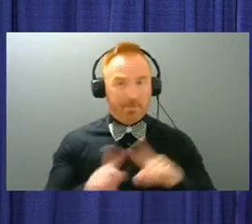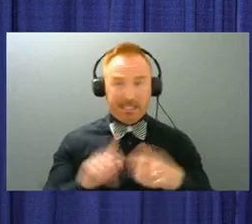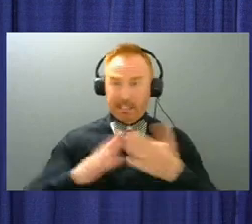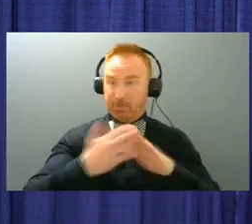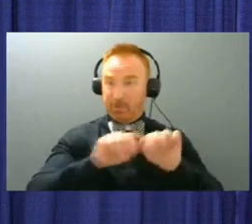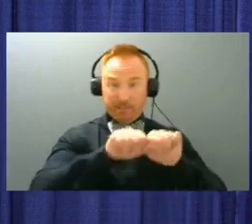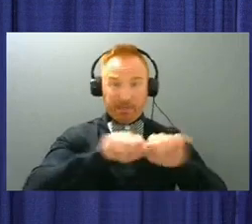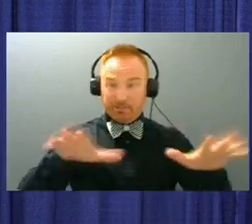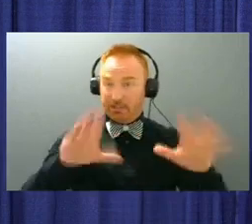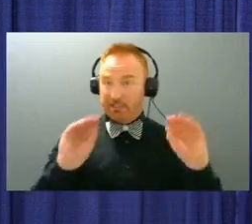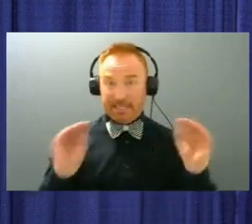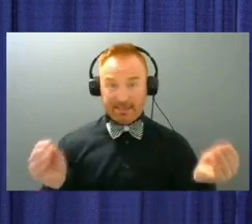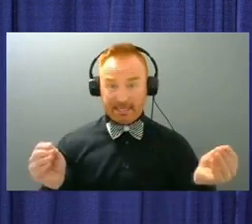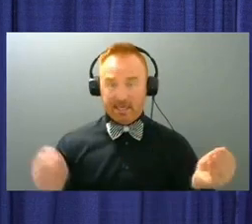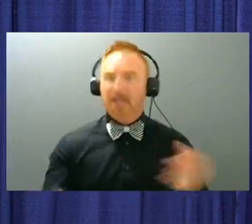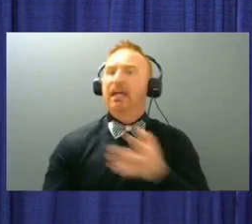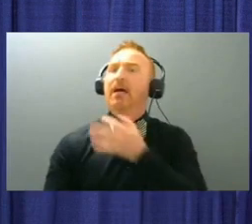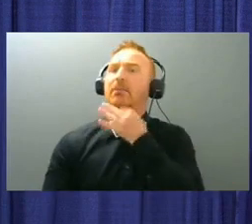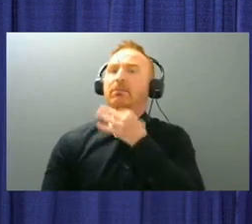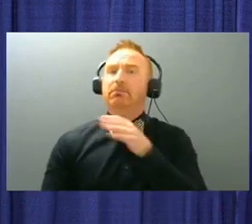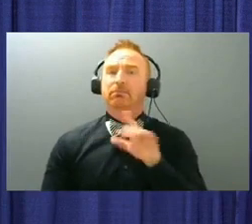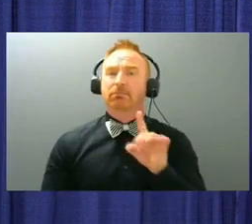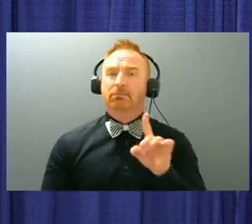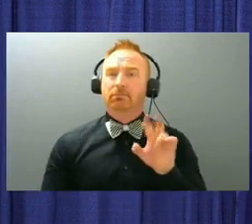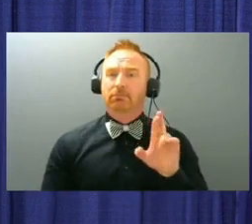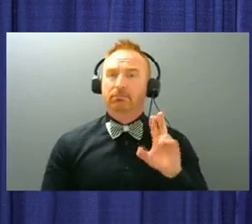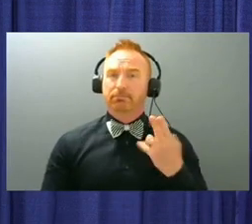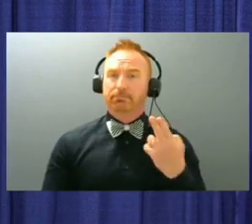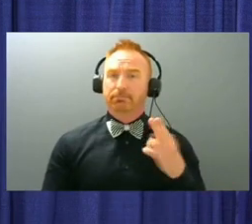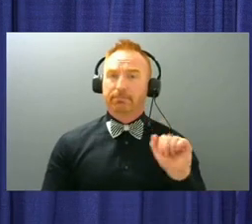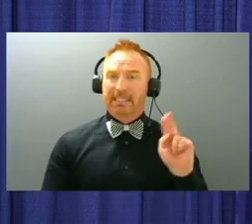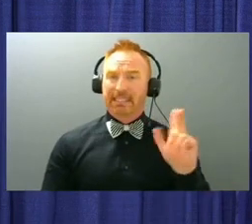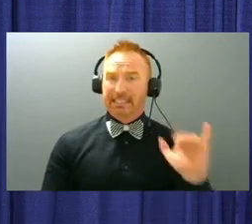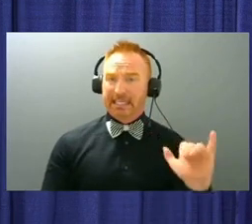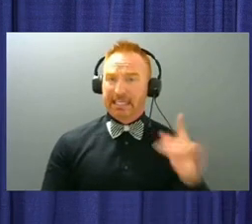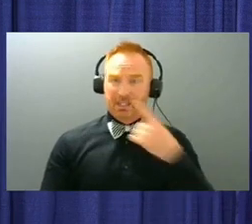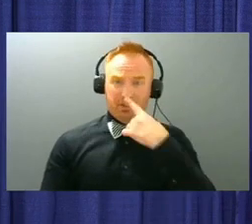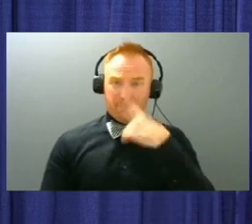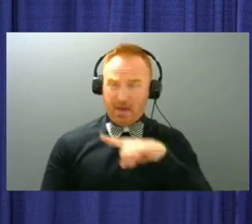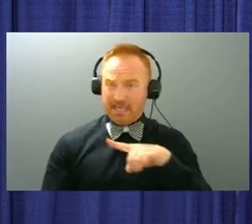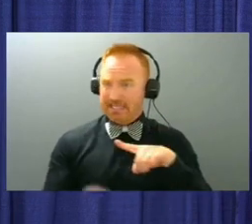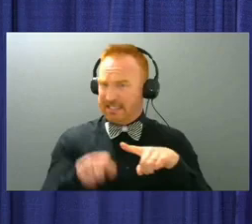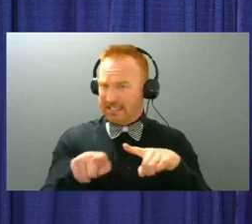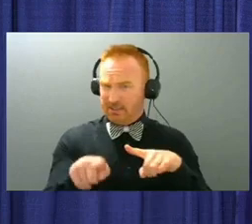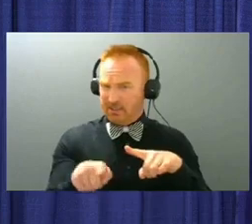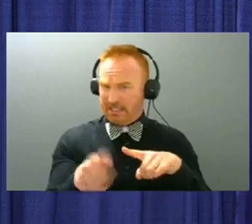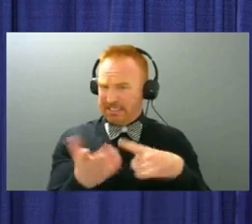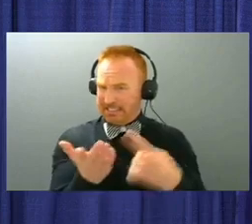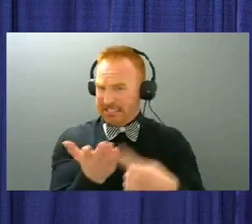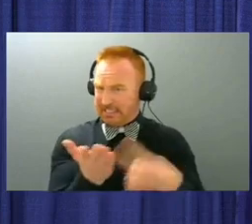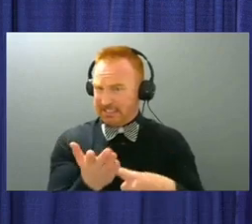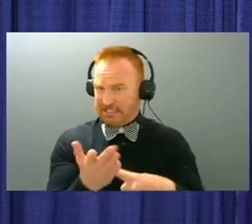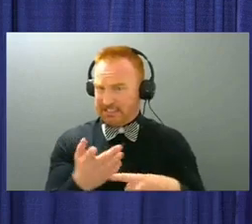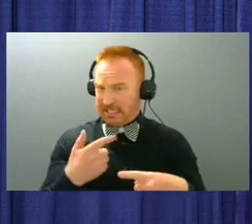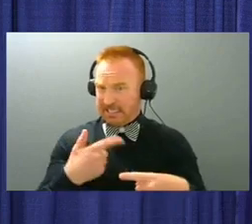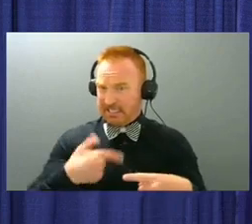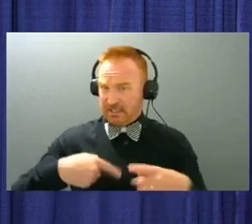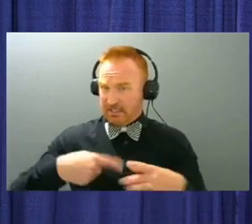community transmission. I guess I'm wondering if Dr Hanley could speak to why that is?